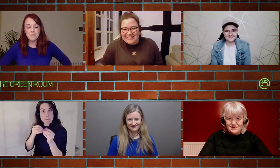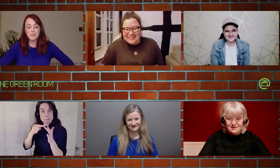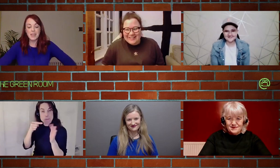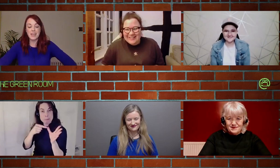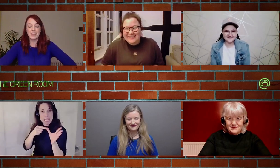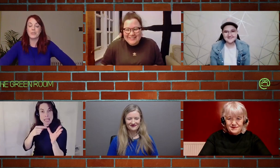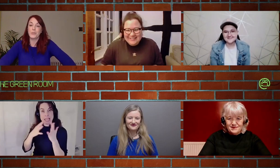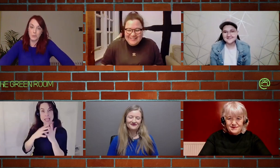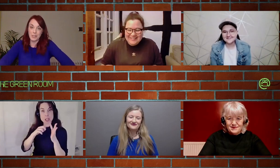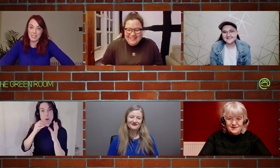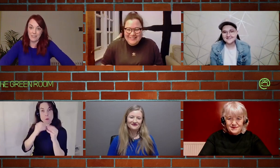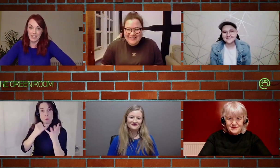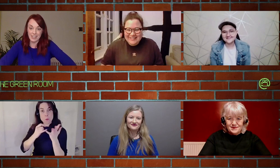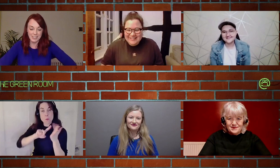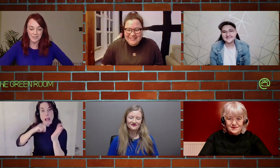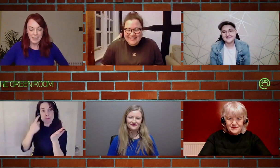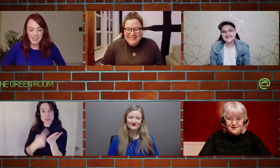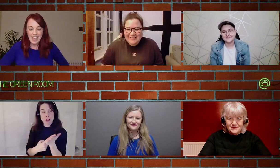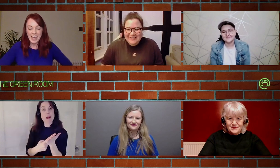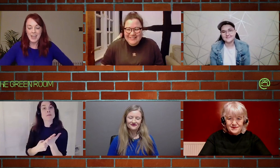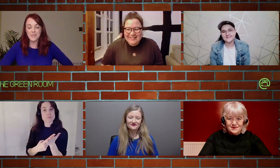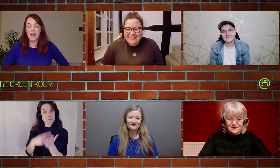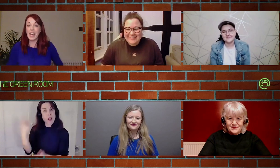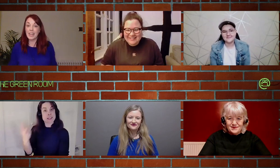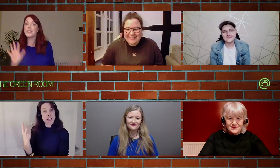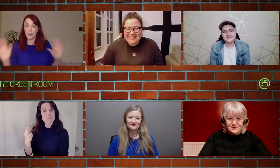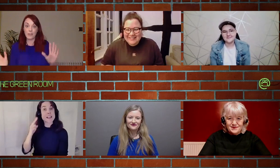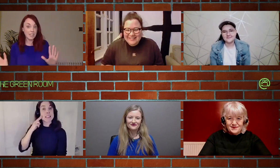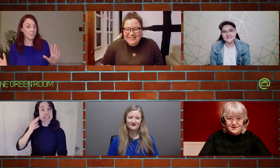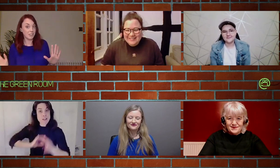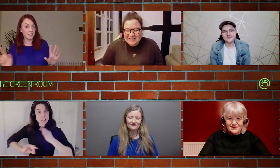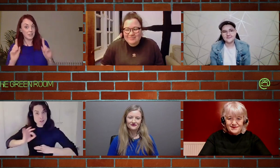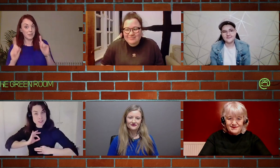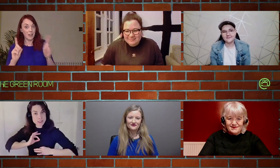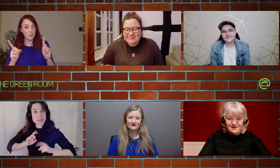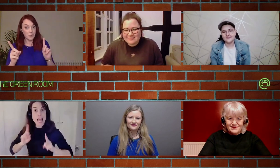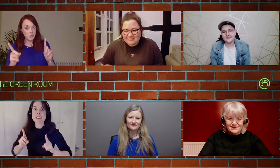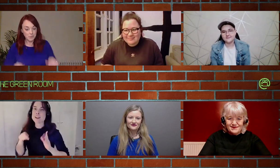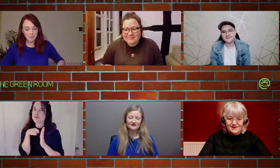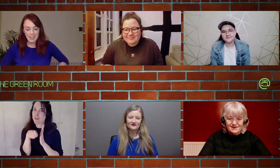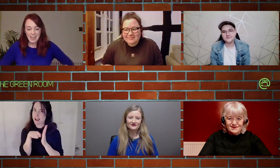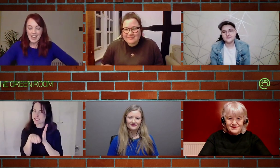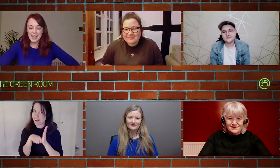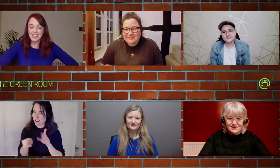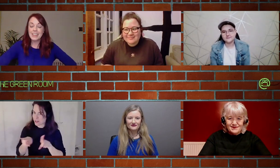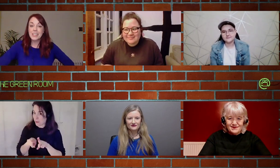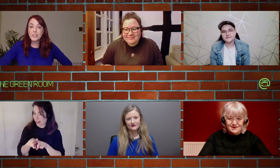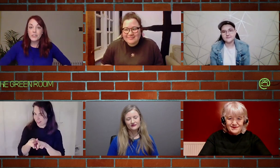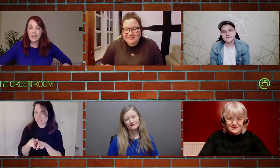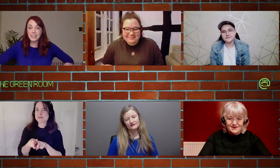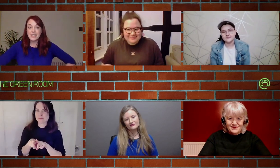Bea is also a deaf actor and a writer now as well. Theatre credits